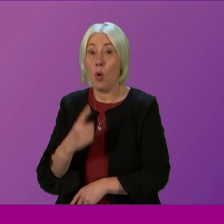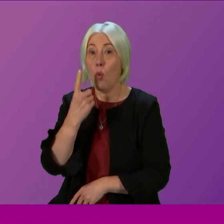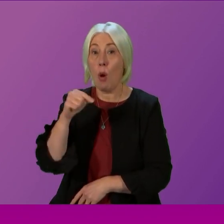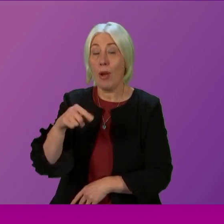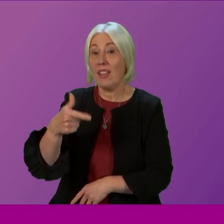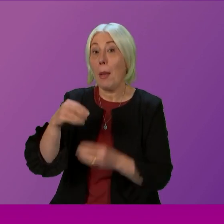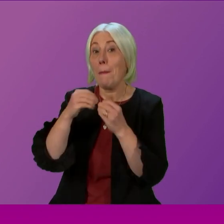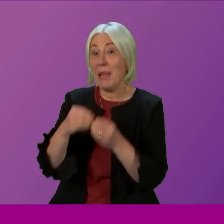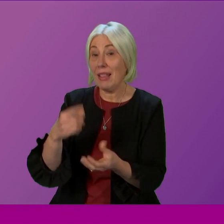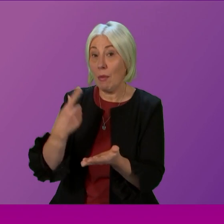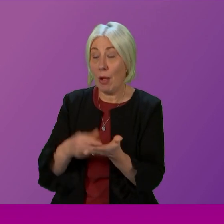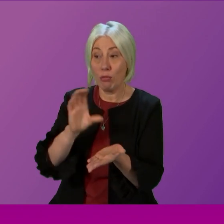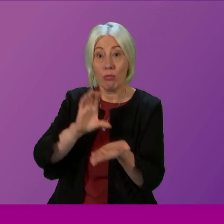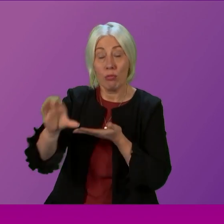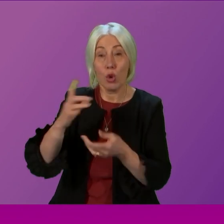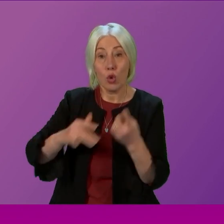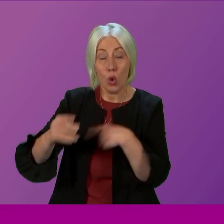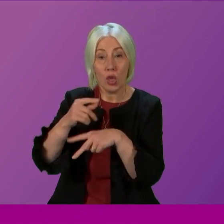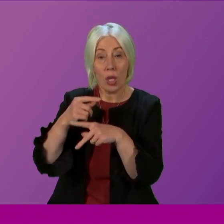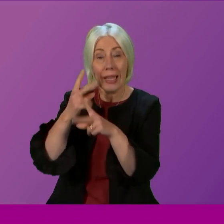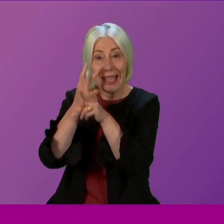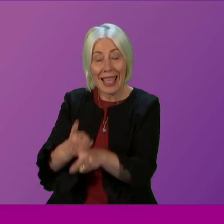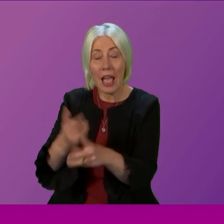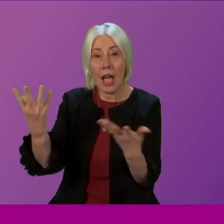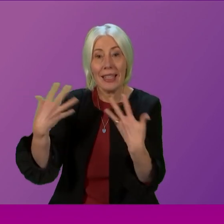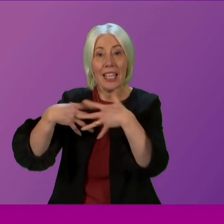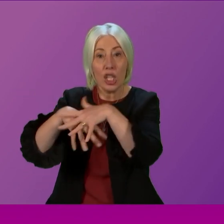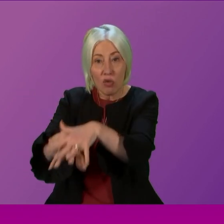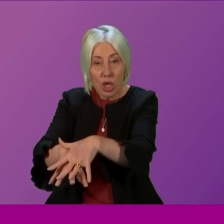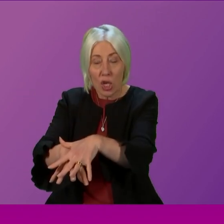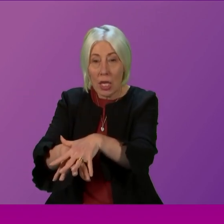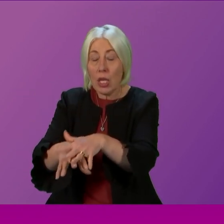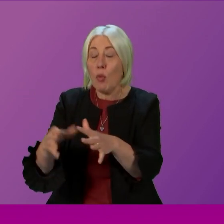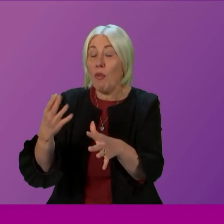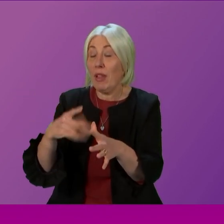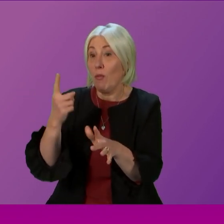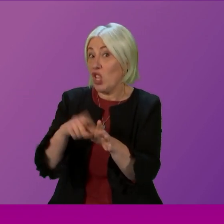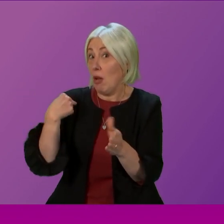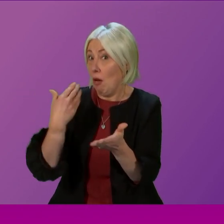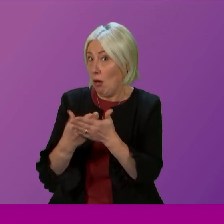for social care and integration in the past year; and we are progressing our commitment